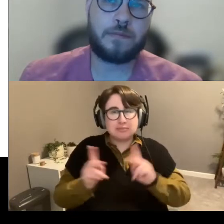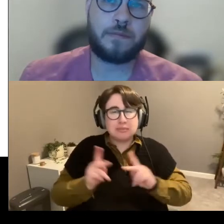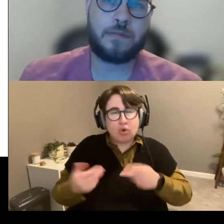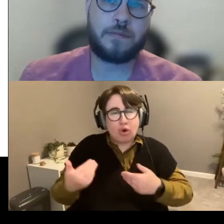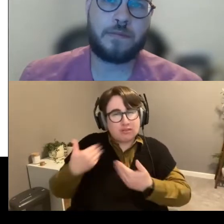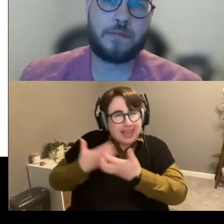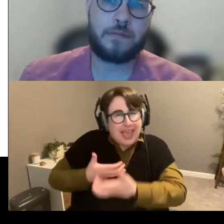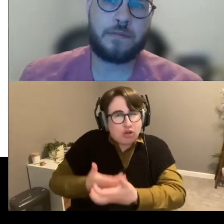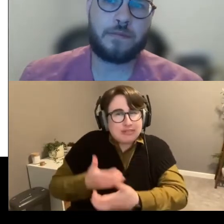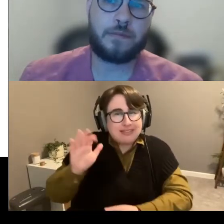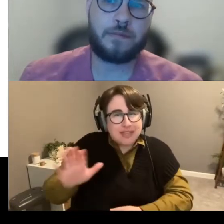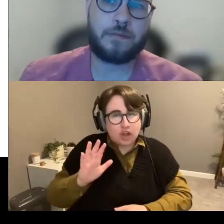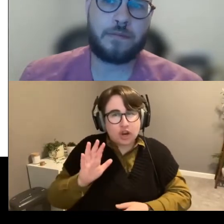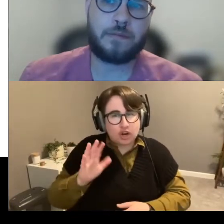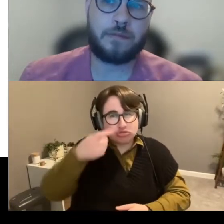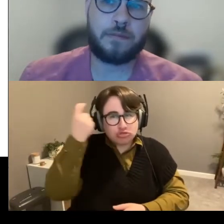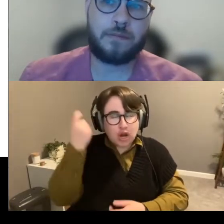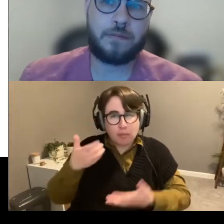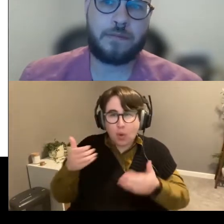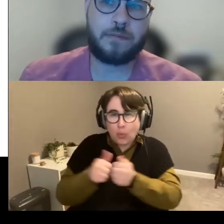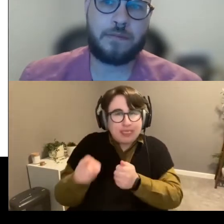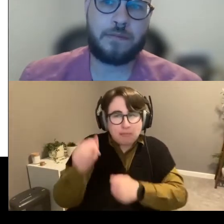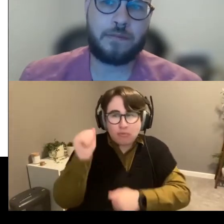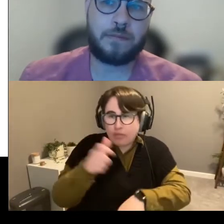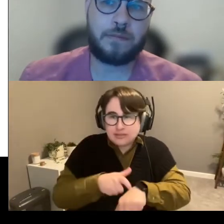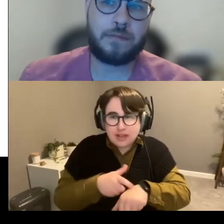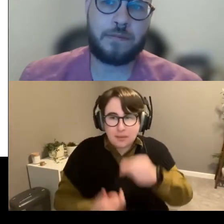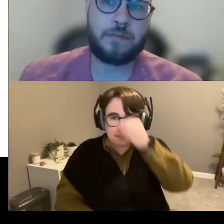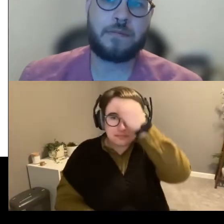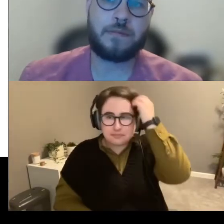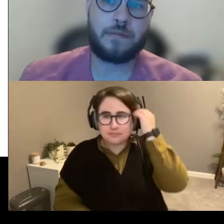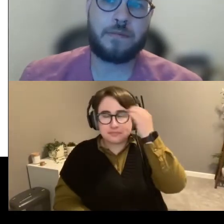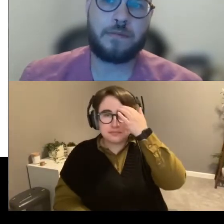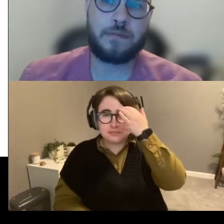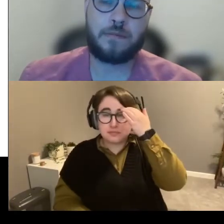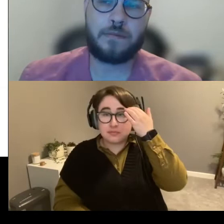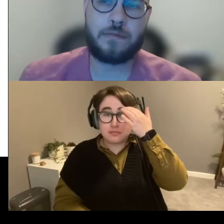and then also look at it through the lens